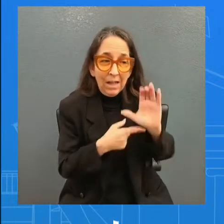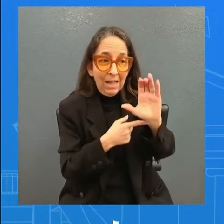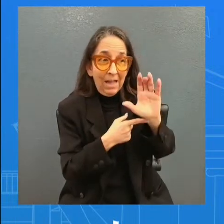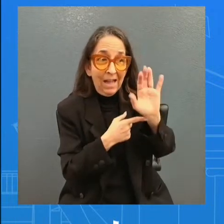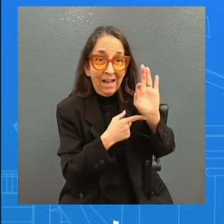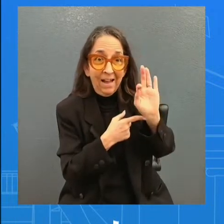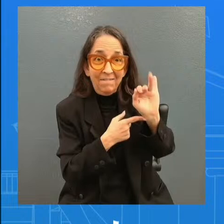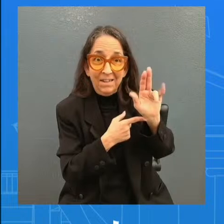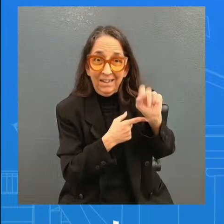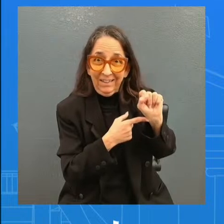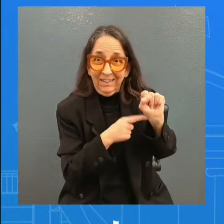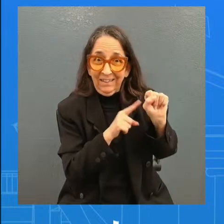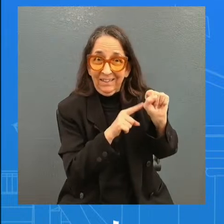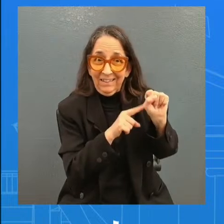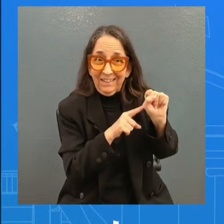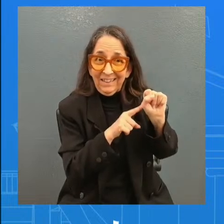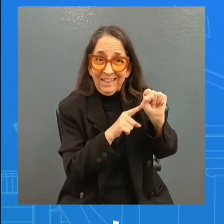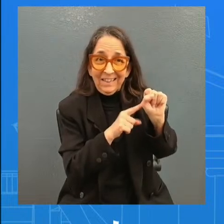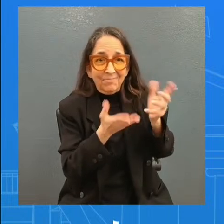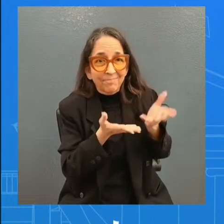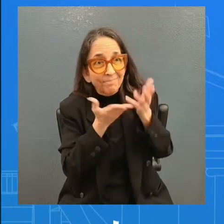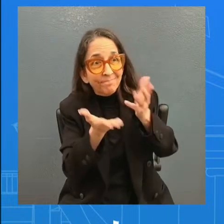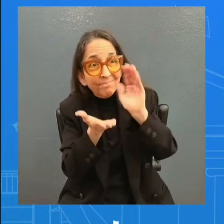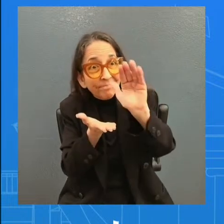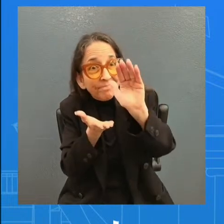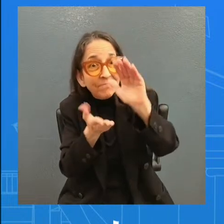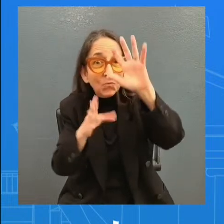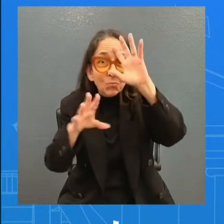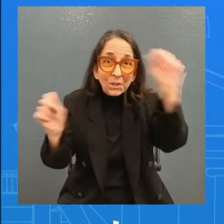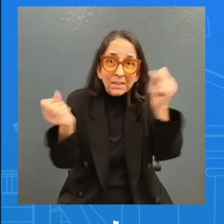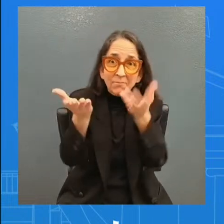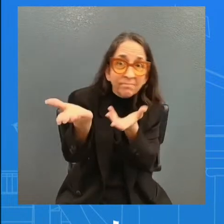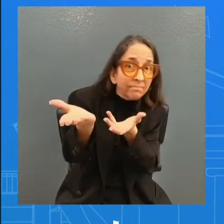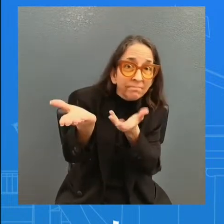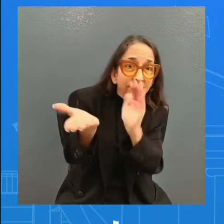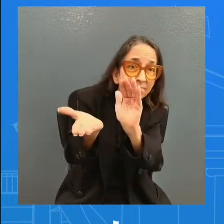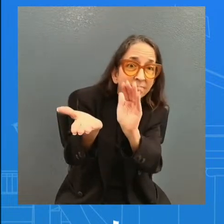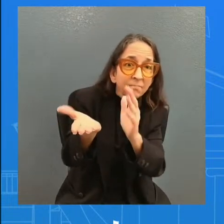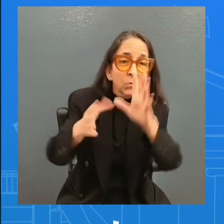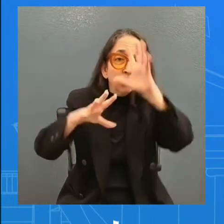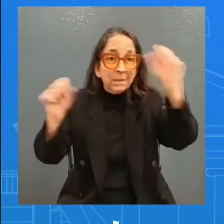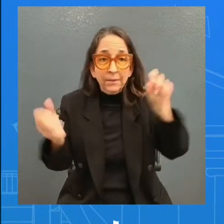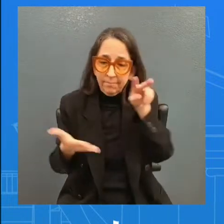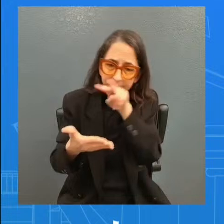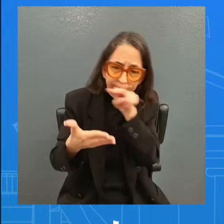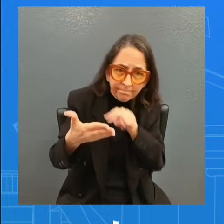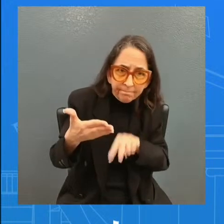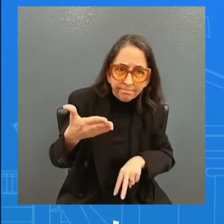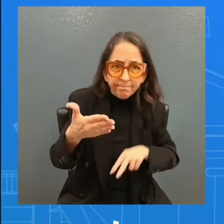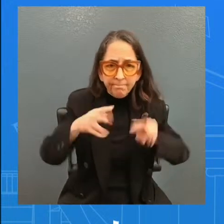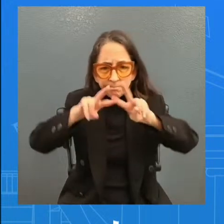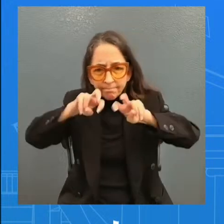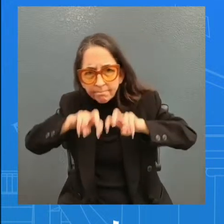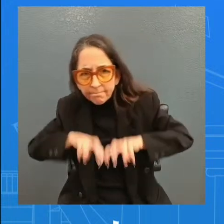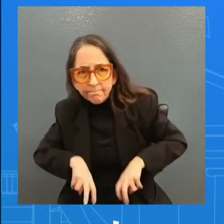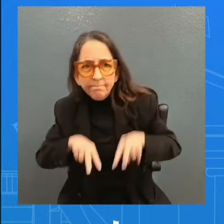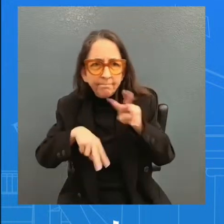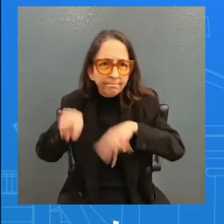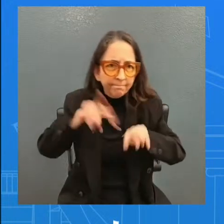And so, the president ta- -- took that very seriously. He’s always going to make sure that we put Americans first.